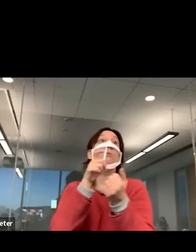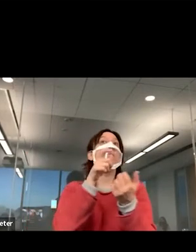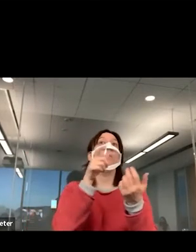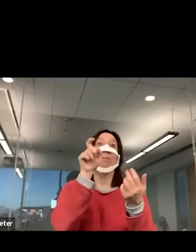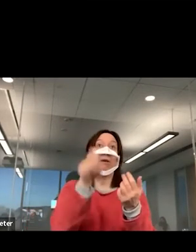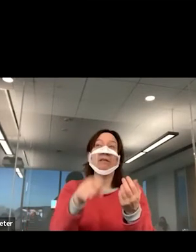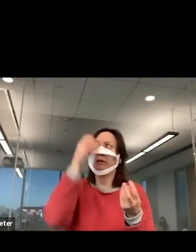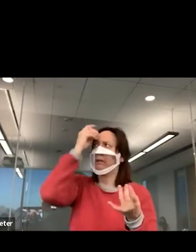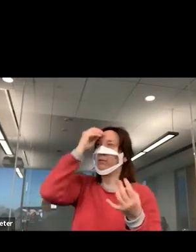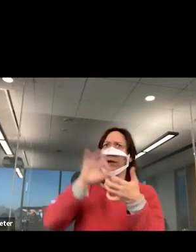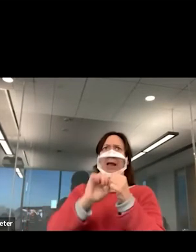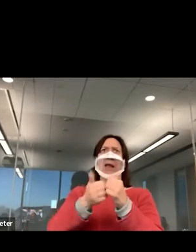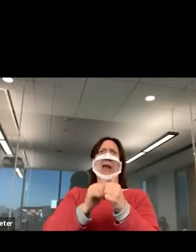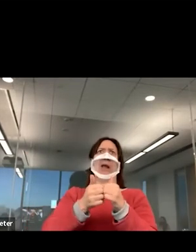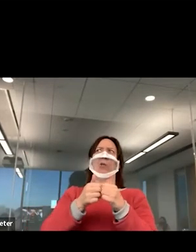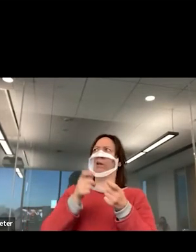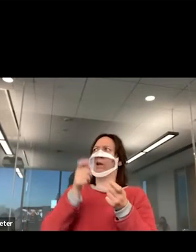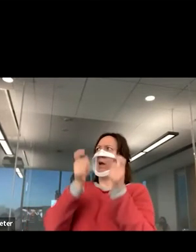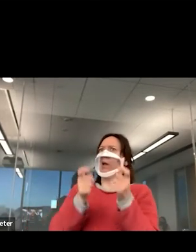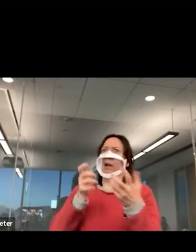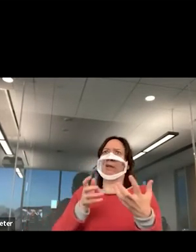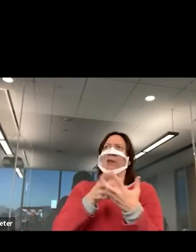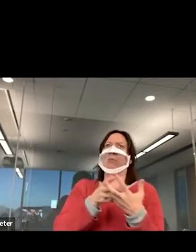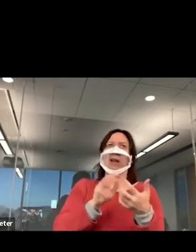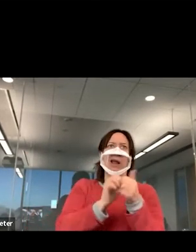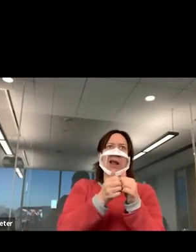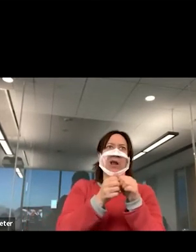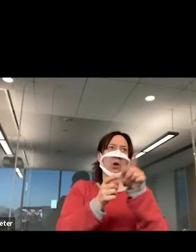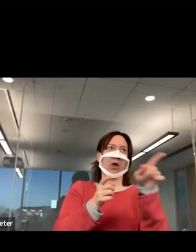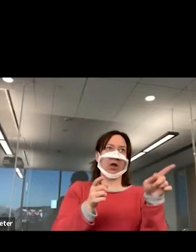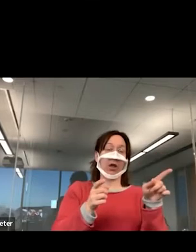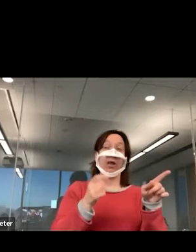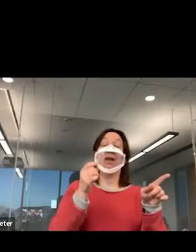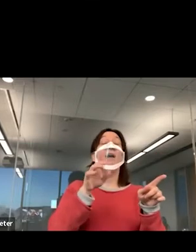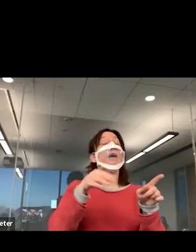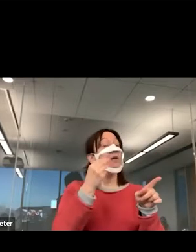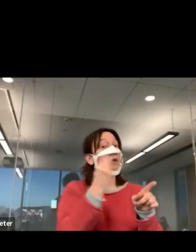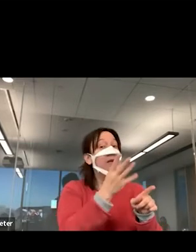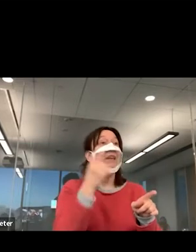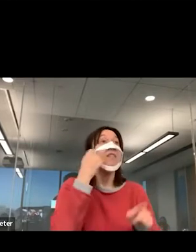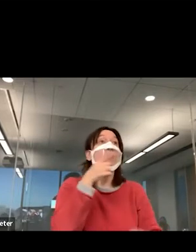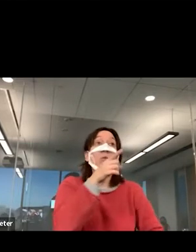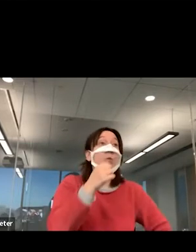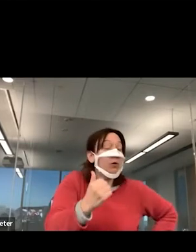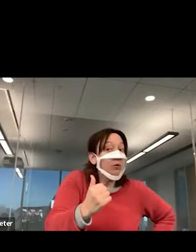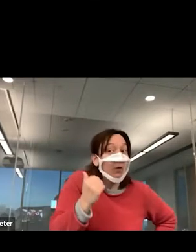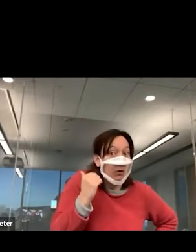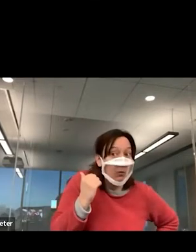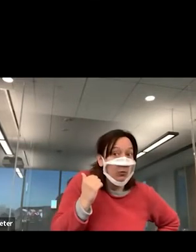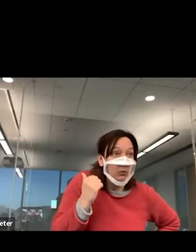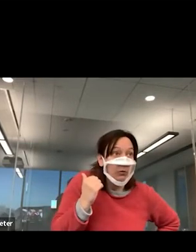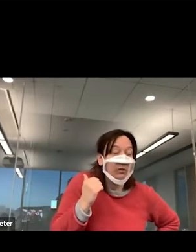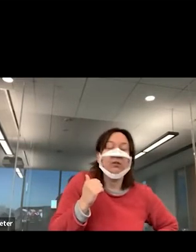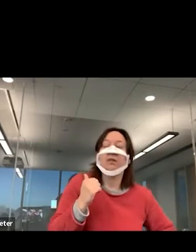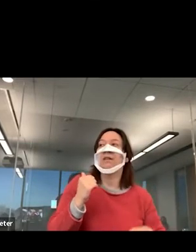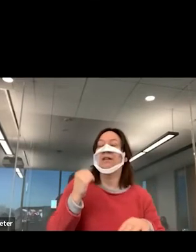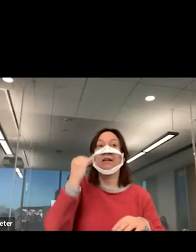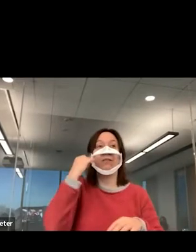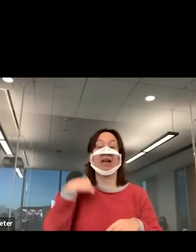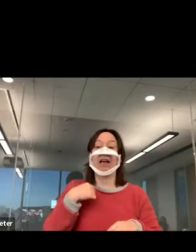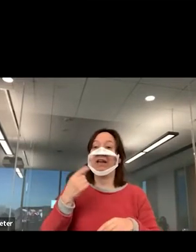when if you don't provide that accommodation and i follow a complaint and we go to court over that